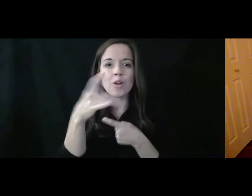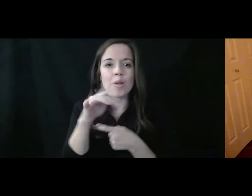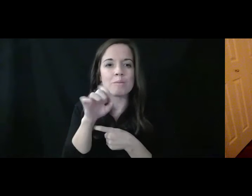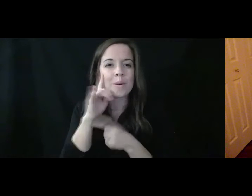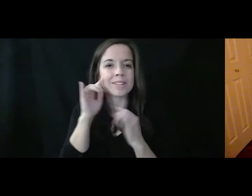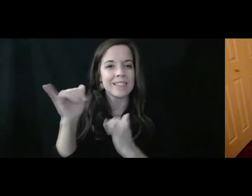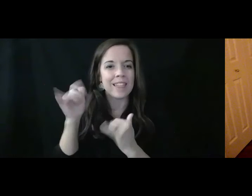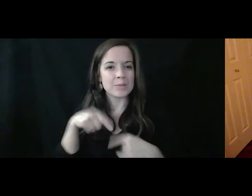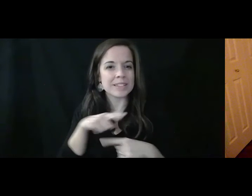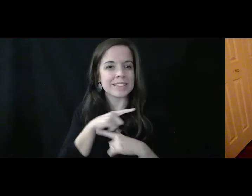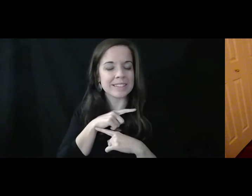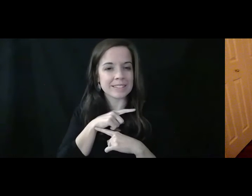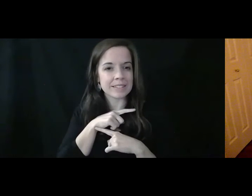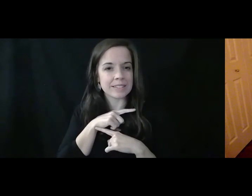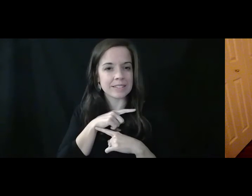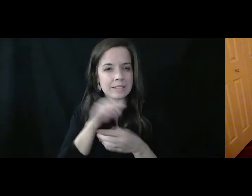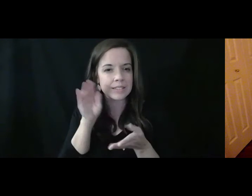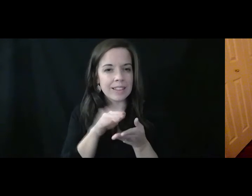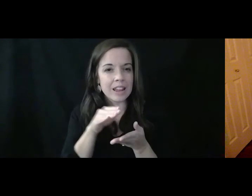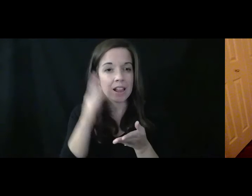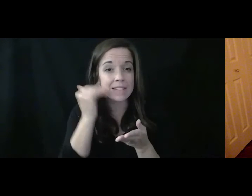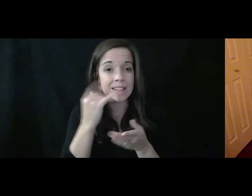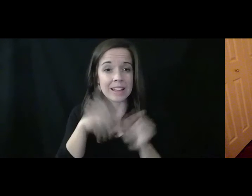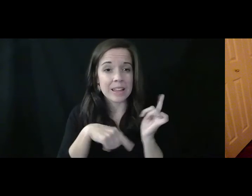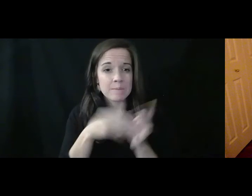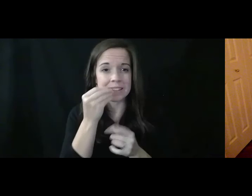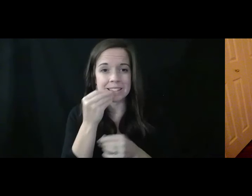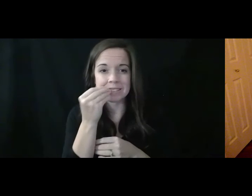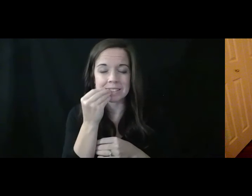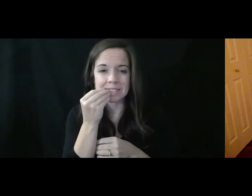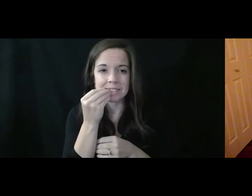There is little of the head which cannot be eaten. Pull away the cheeks,